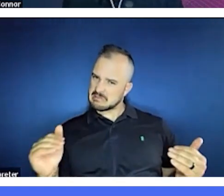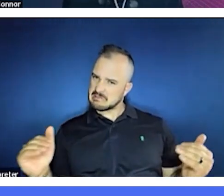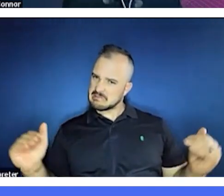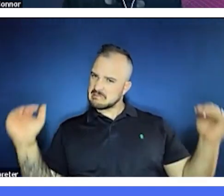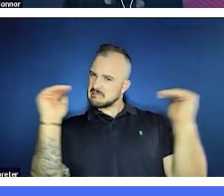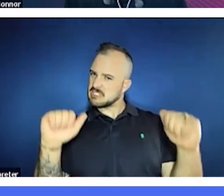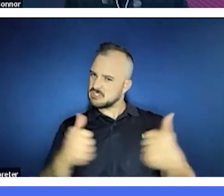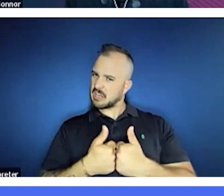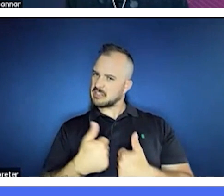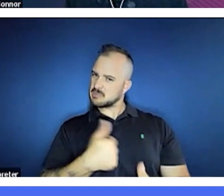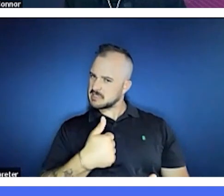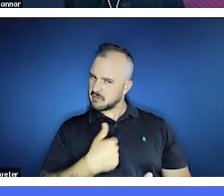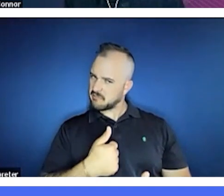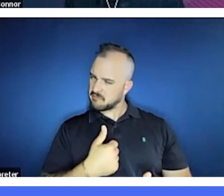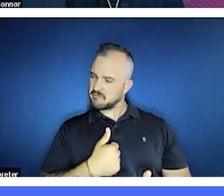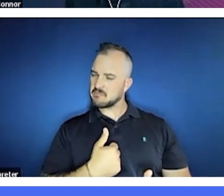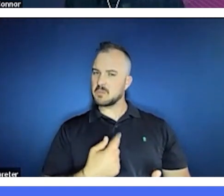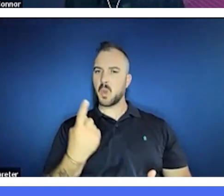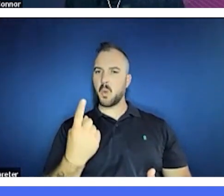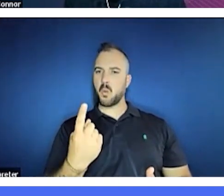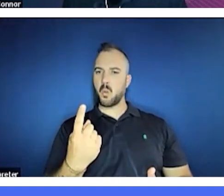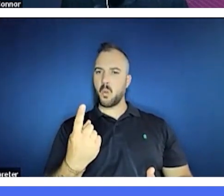So I have one course with multiple levels inside it.